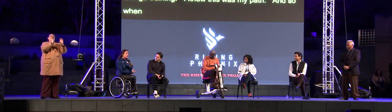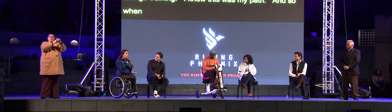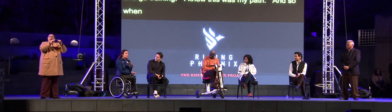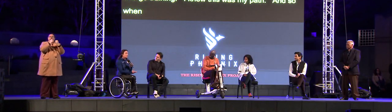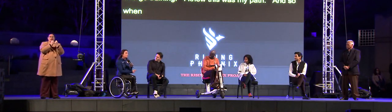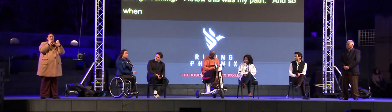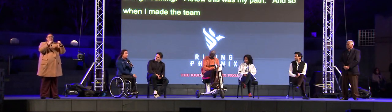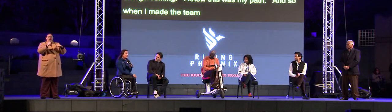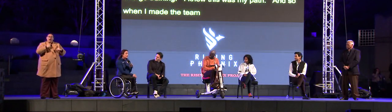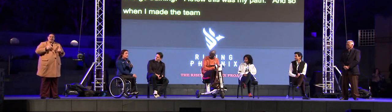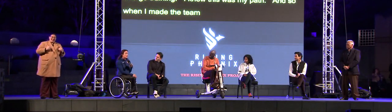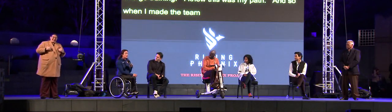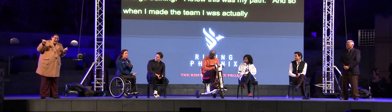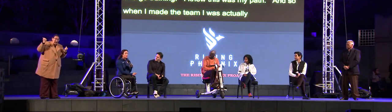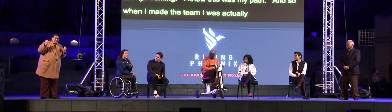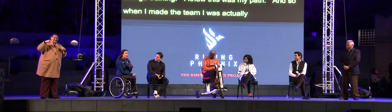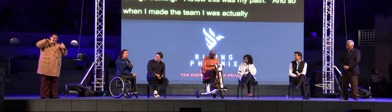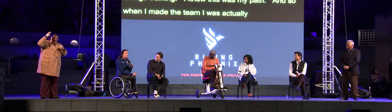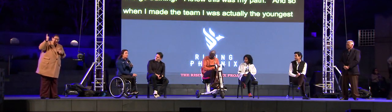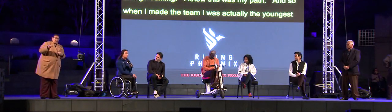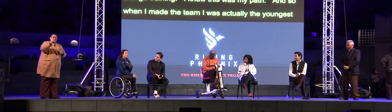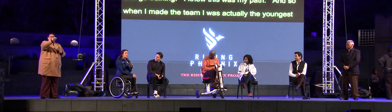the youngest in Paralympic history for track and field.